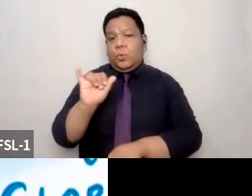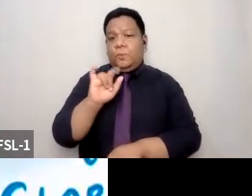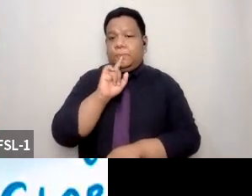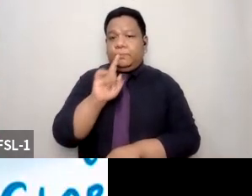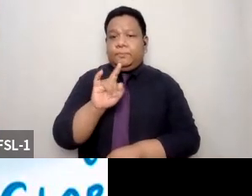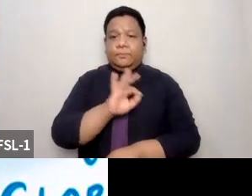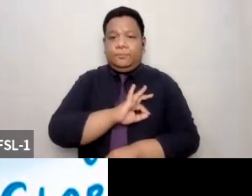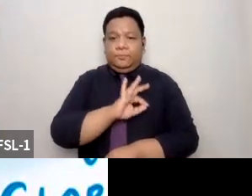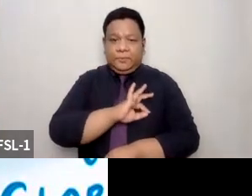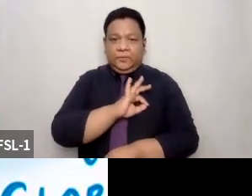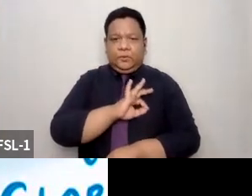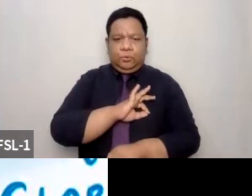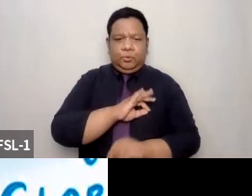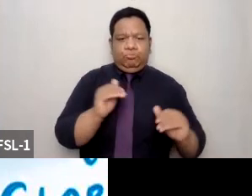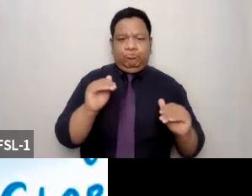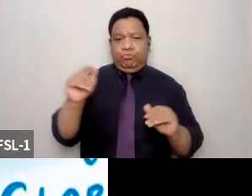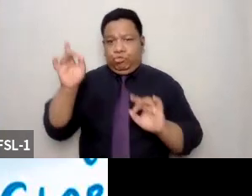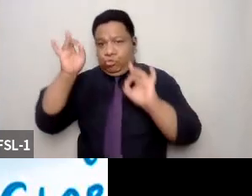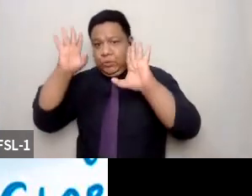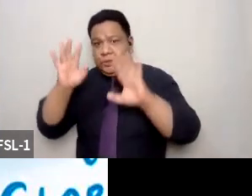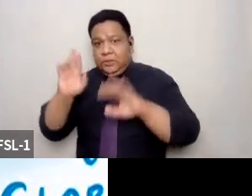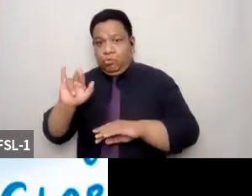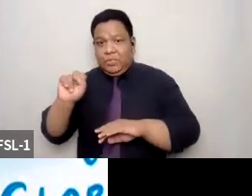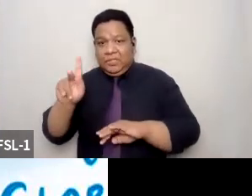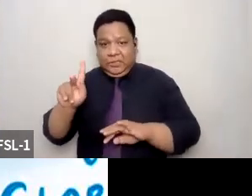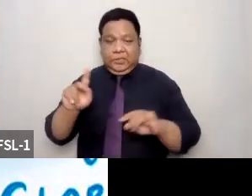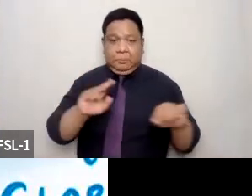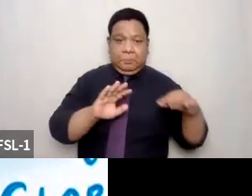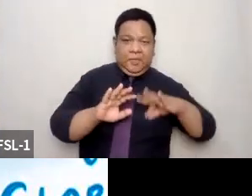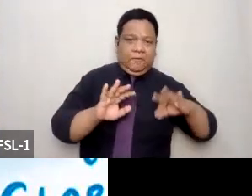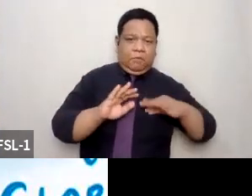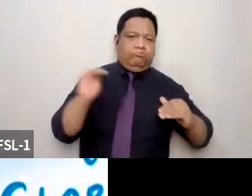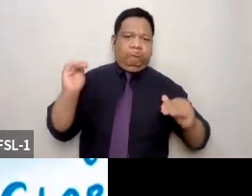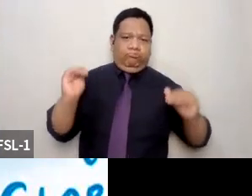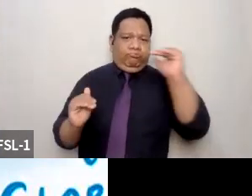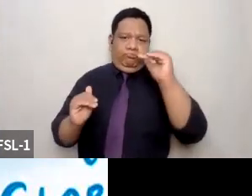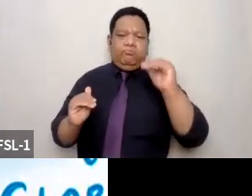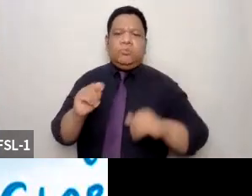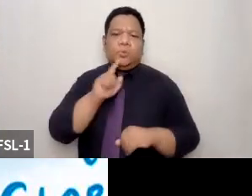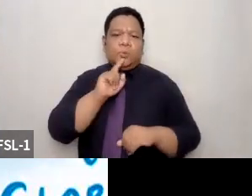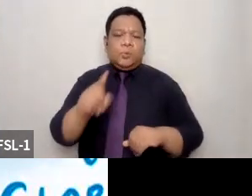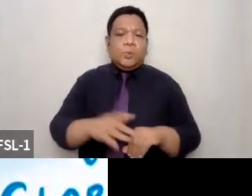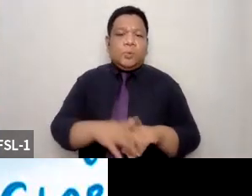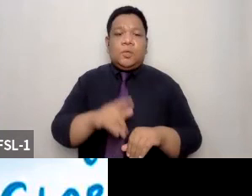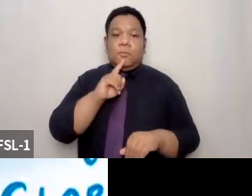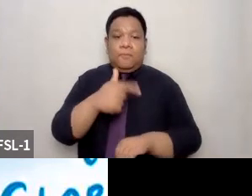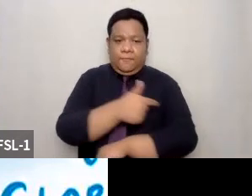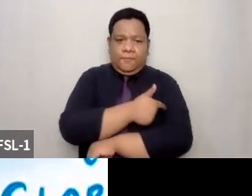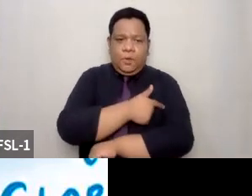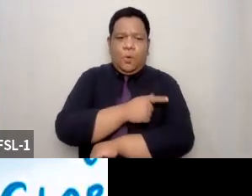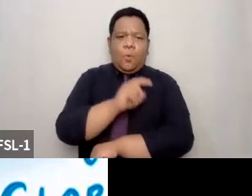And she assured us that all vaccines provide 100% protection from severe COVID and hospitalization.